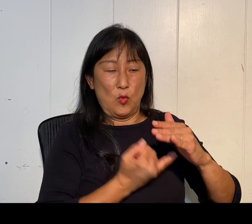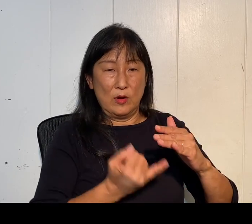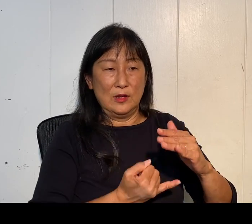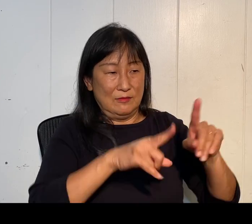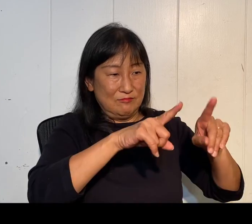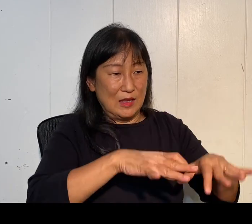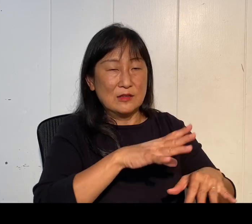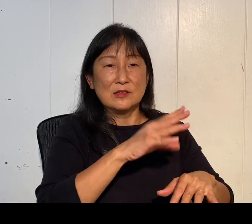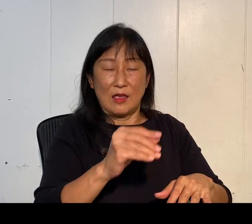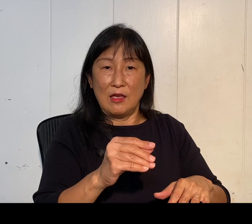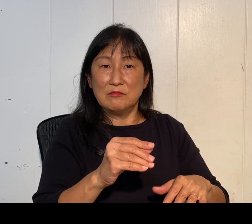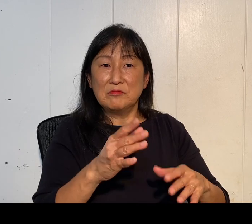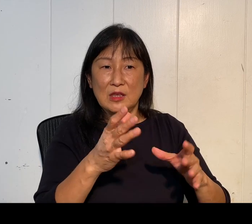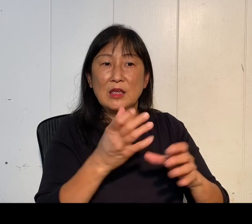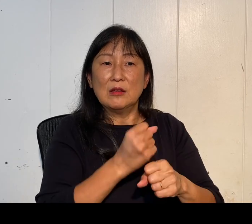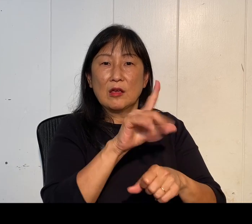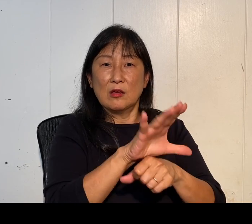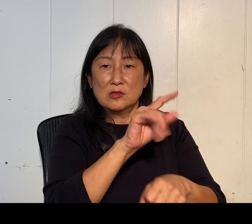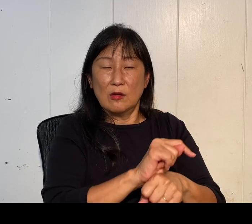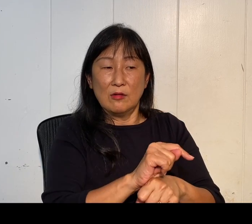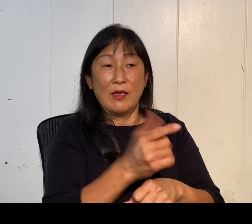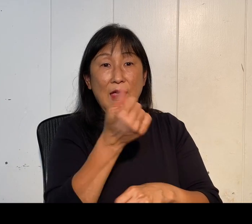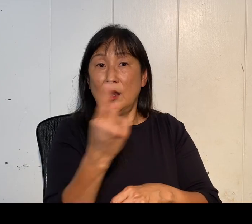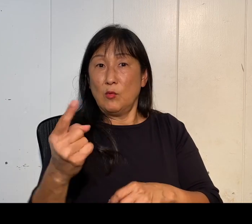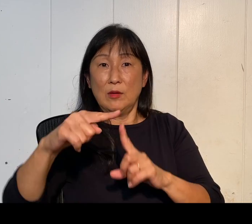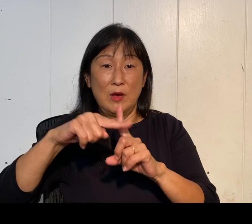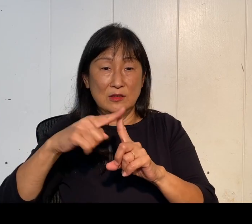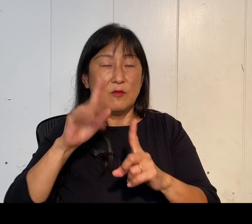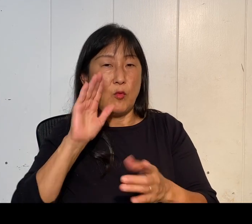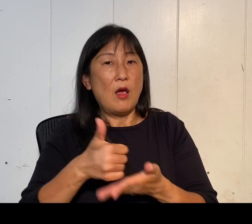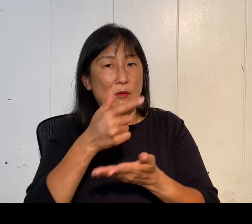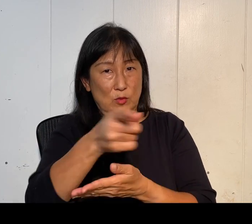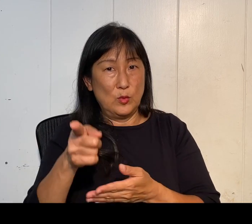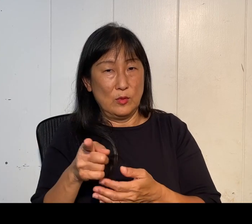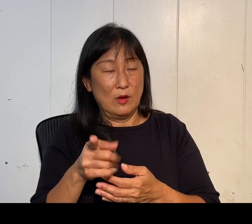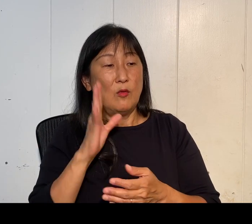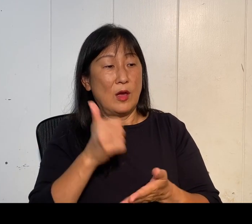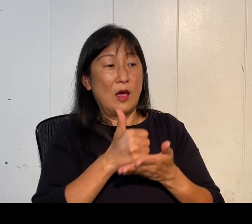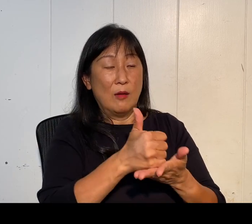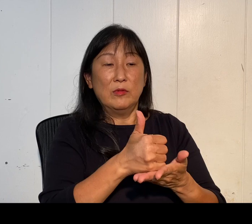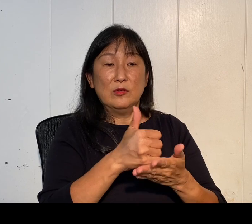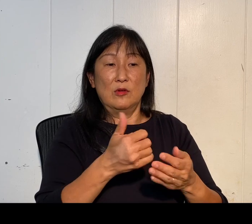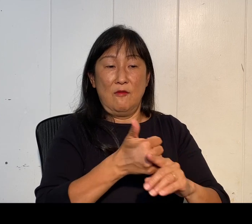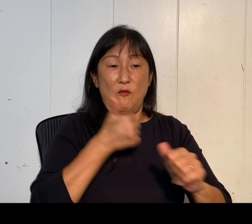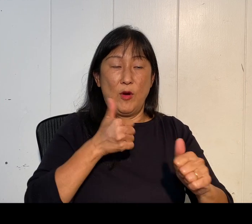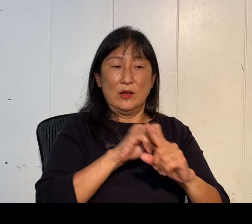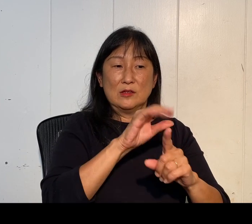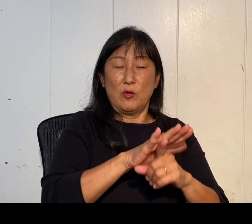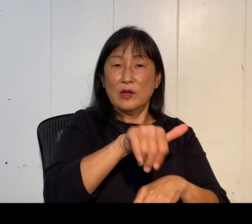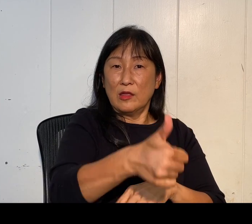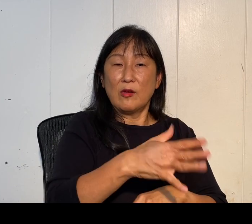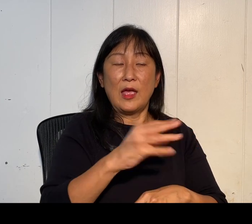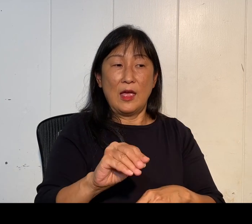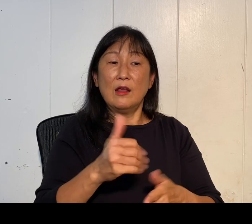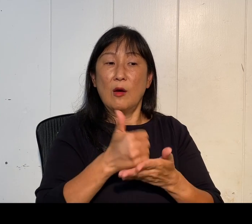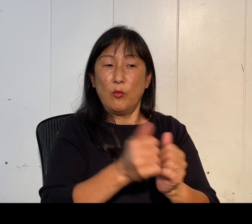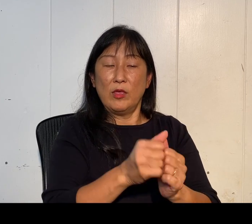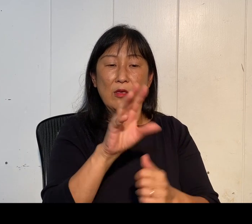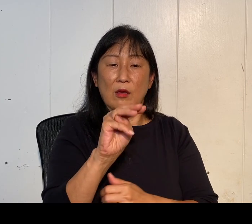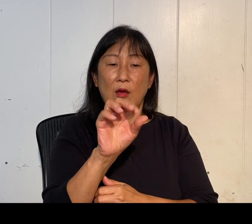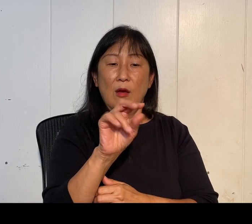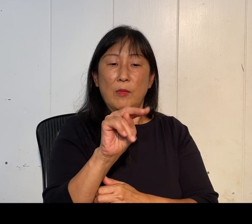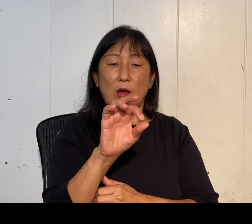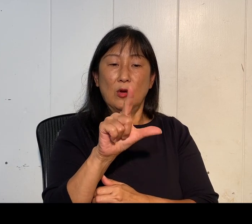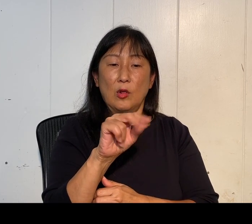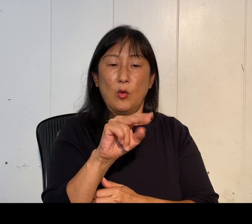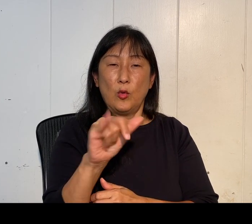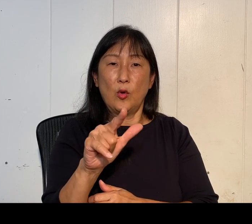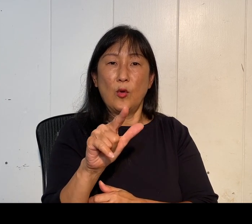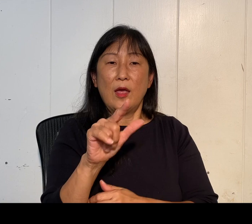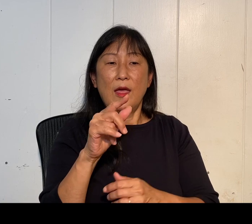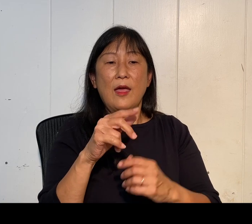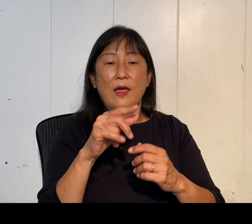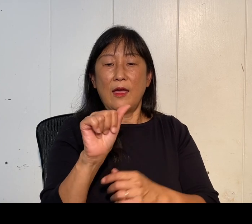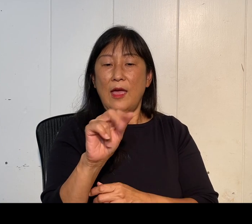We will work with anyone who tests positive to minimize their risk of exposing others, and we will assist with accessing care, including monoclonal antibody treatment to decrease severity of